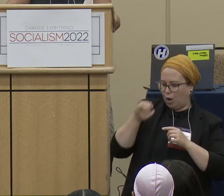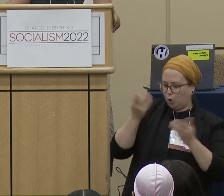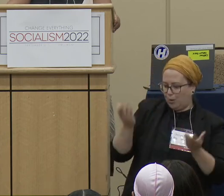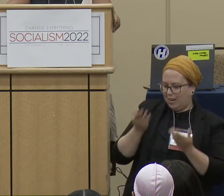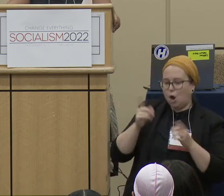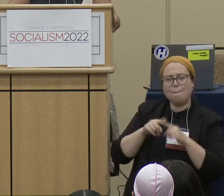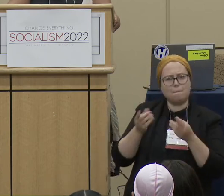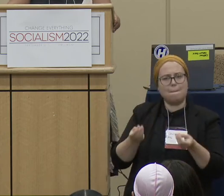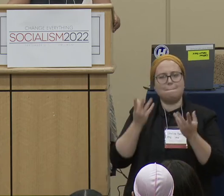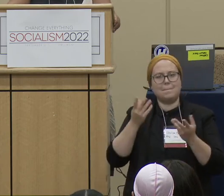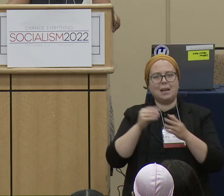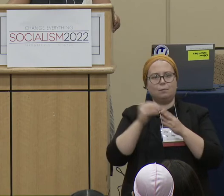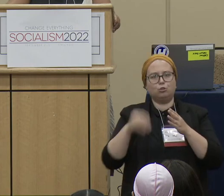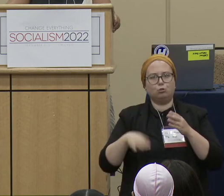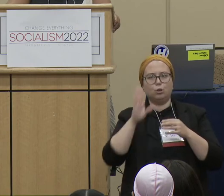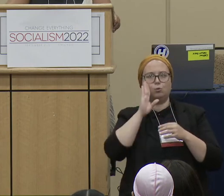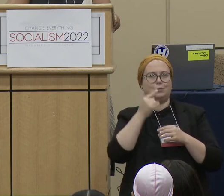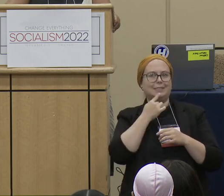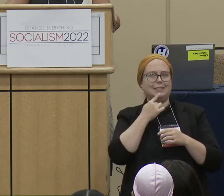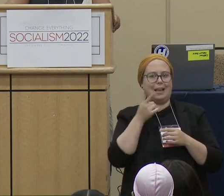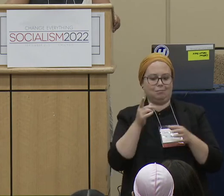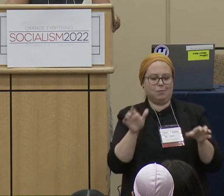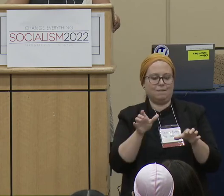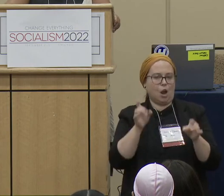don't ask my students why they are there, but many of my